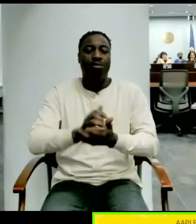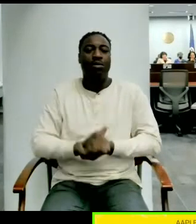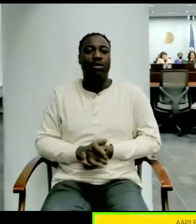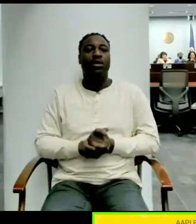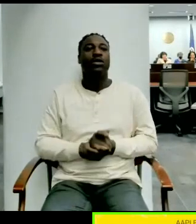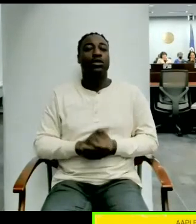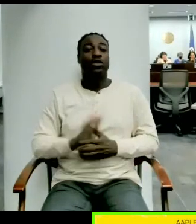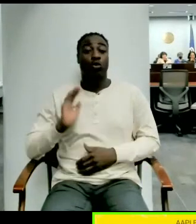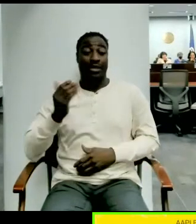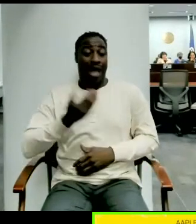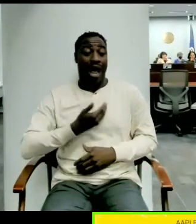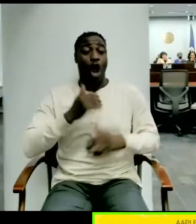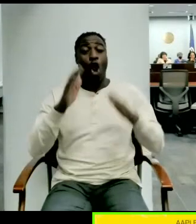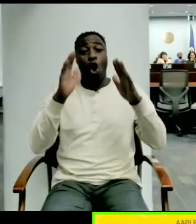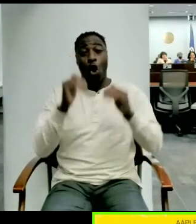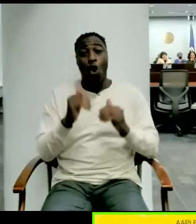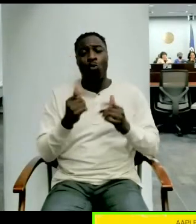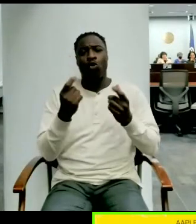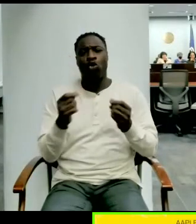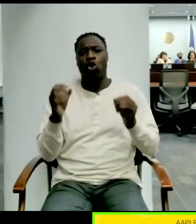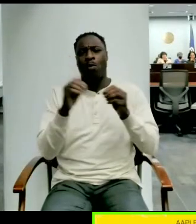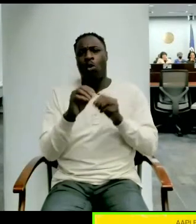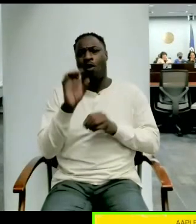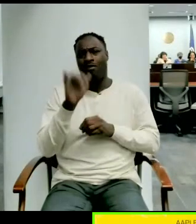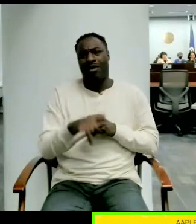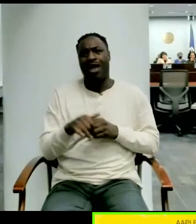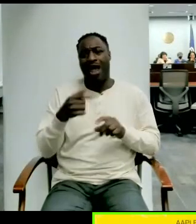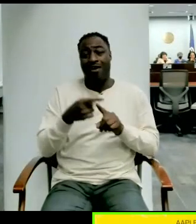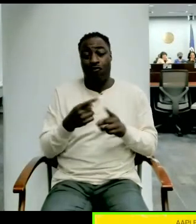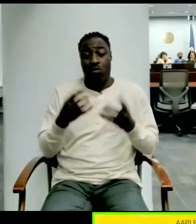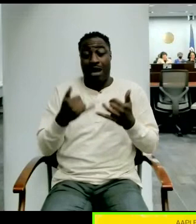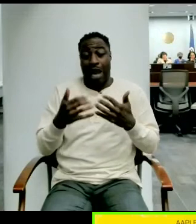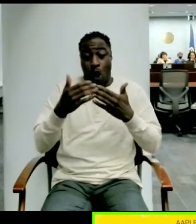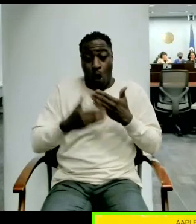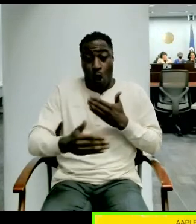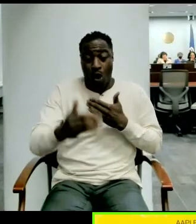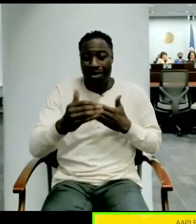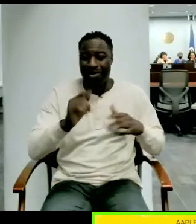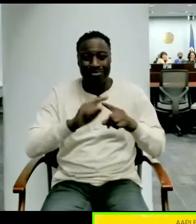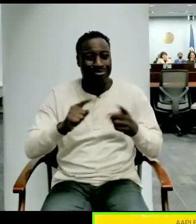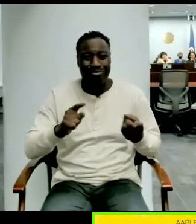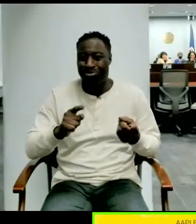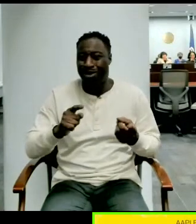hope to do more of that moving forward um but we have not been able to provide help